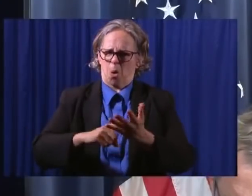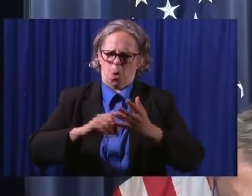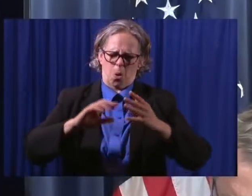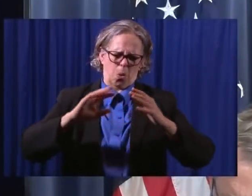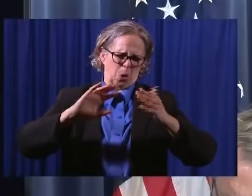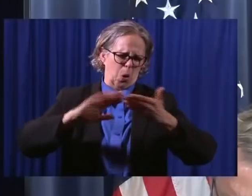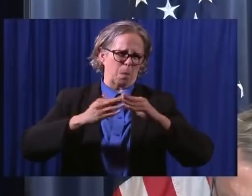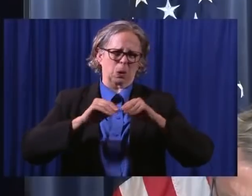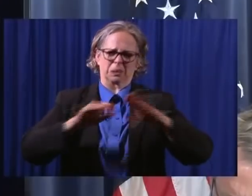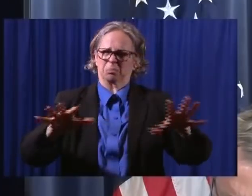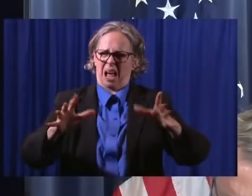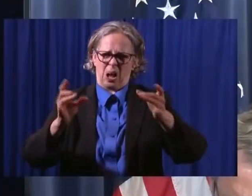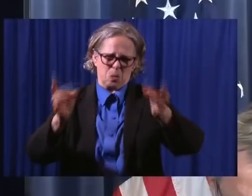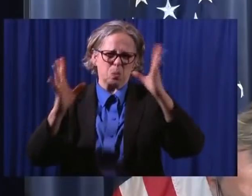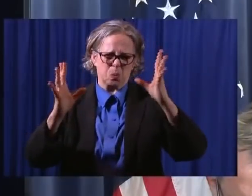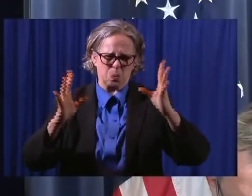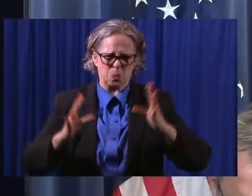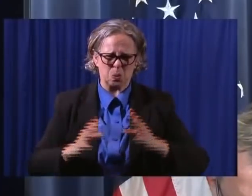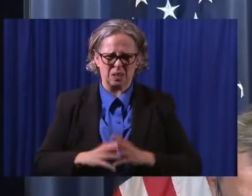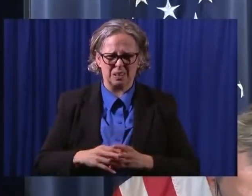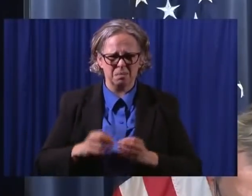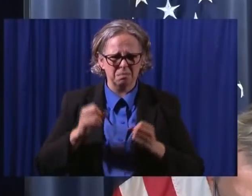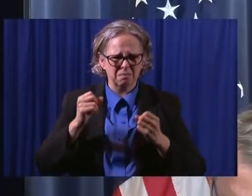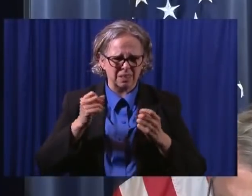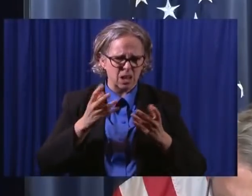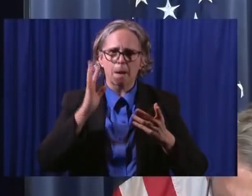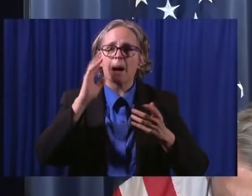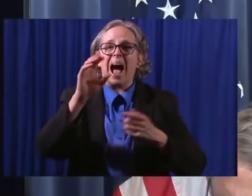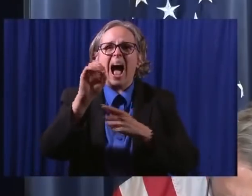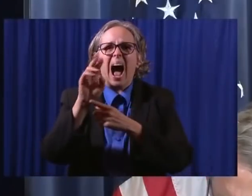MANY CASES WITH COMMUNITY SPREAD OUR PRESENT IN THESE COUNTIES.